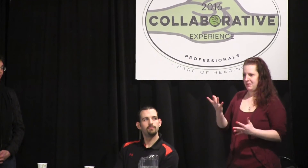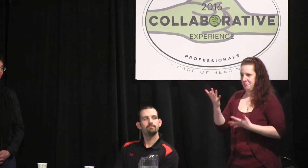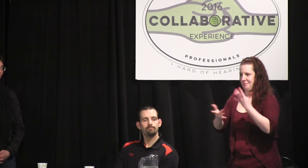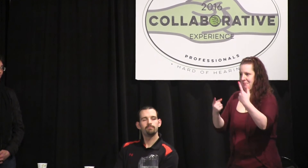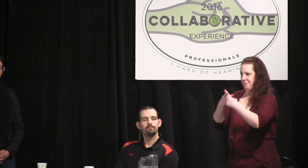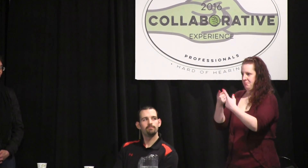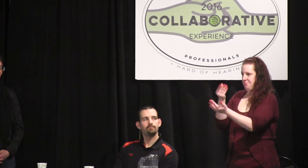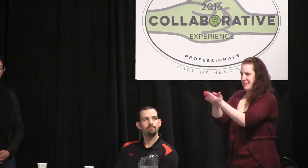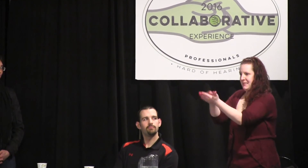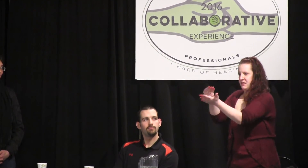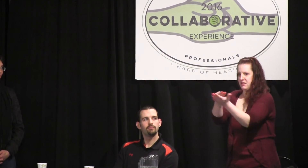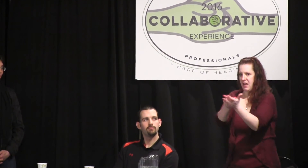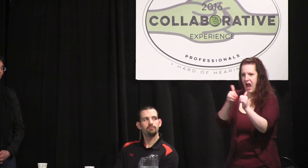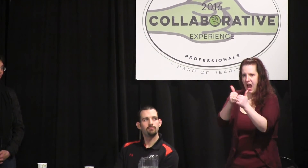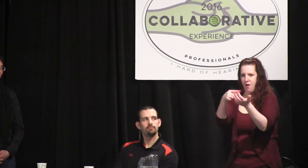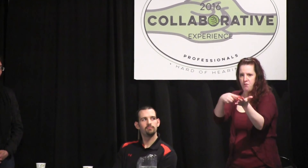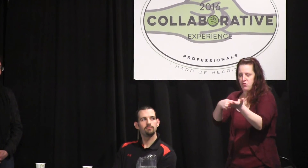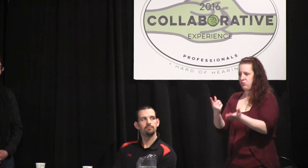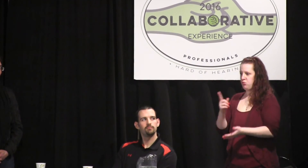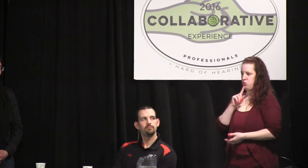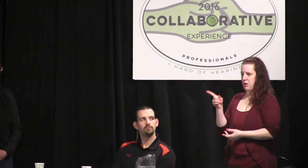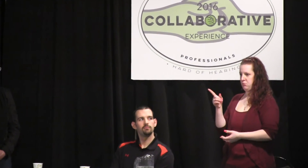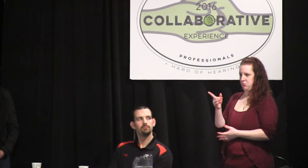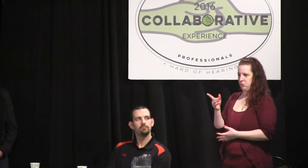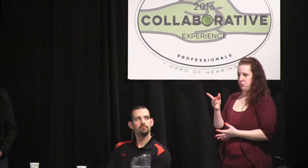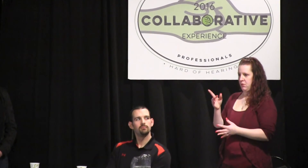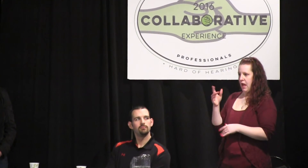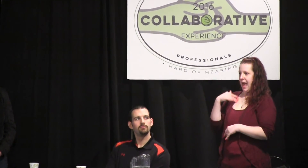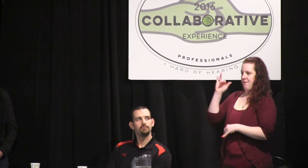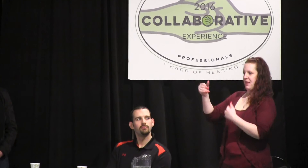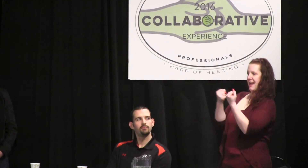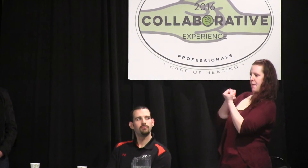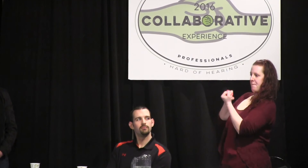And it's a nonprofit organization so they're really concerned with their funding and everything,